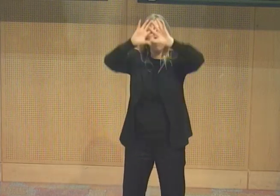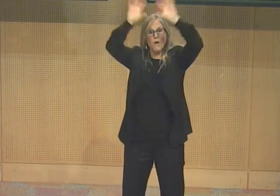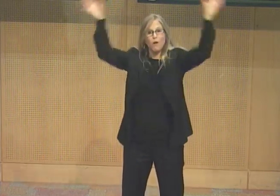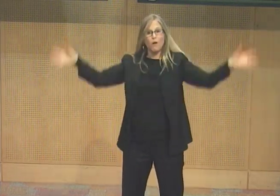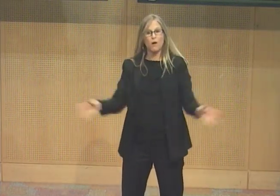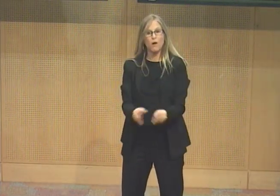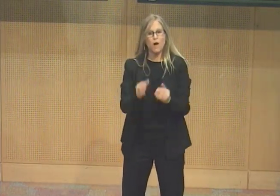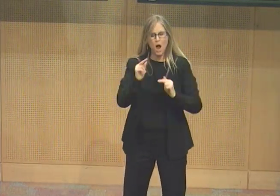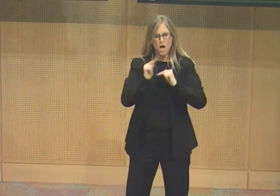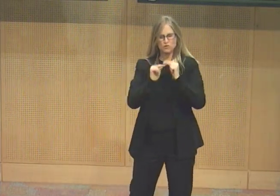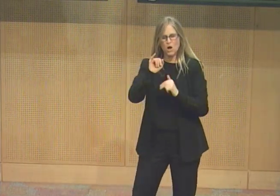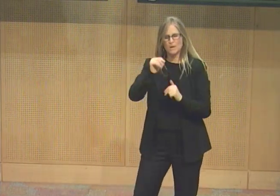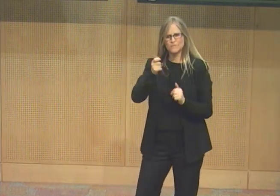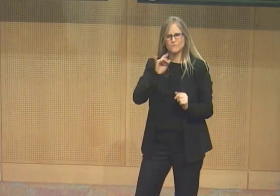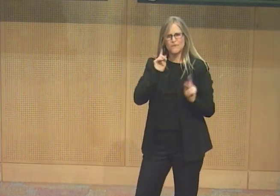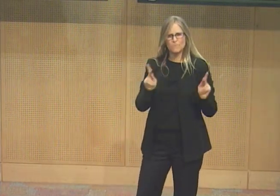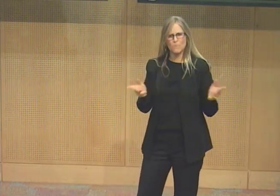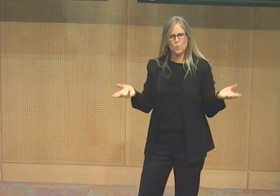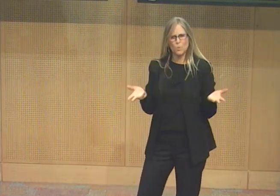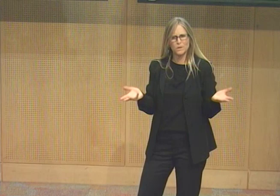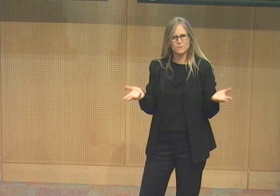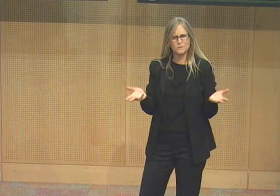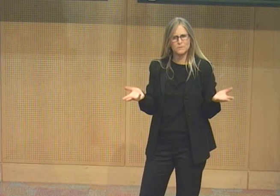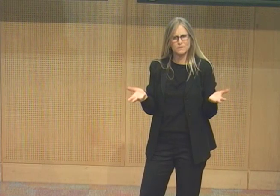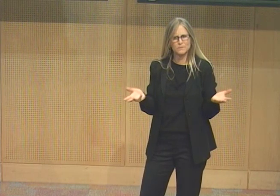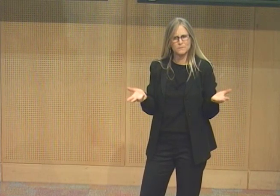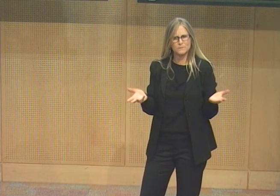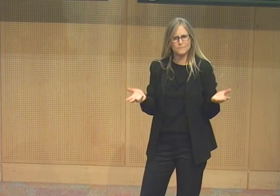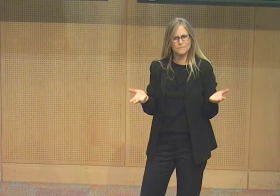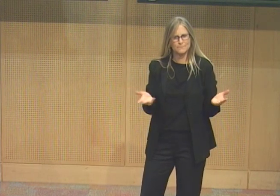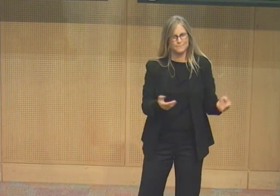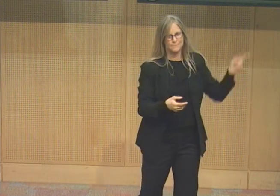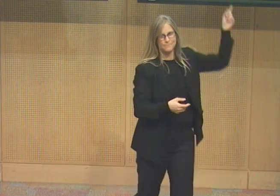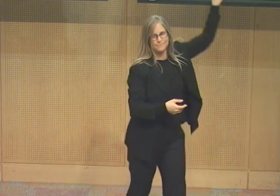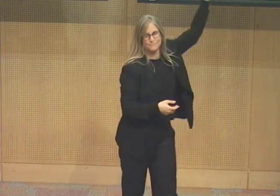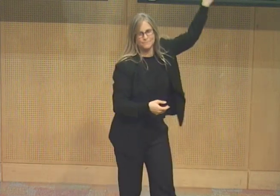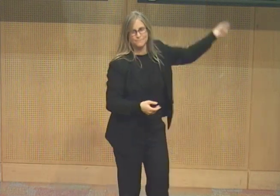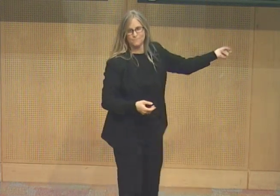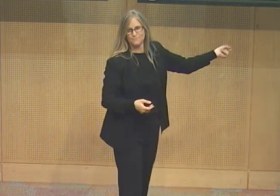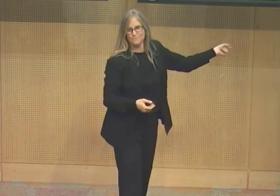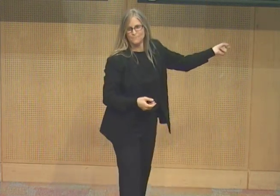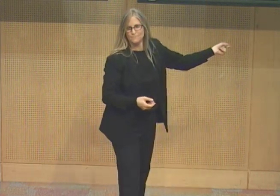and the scaffolding that occurs, so the constructed image of Deaf persons